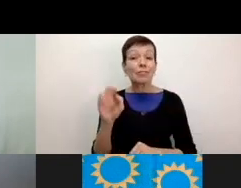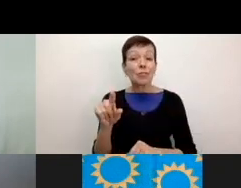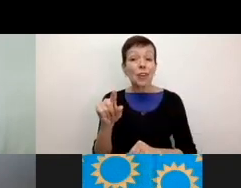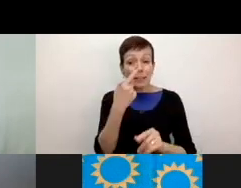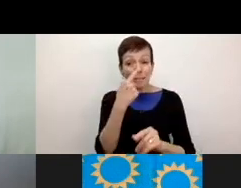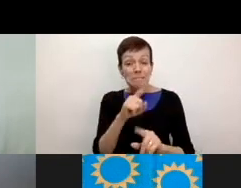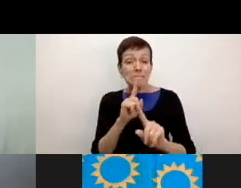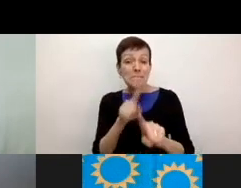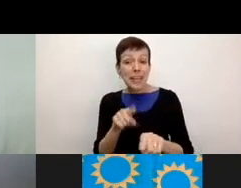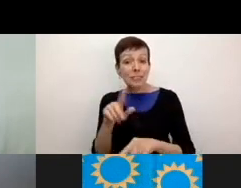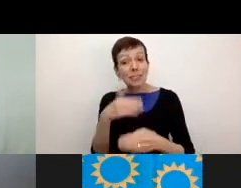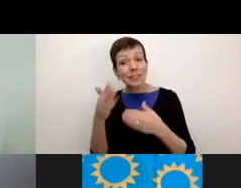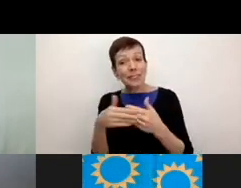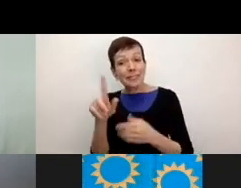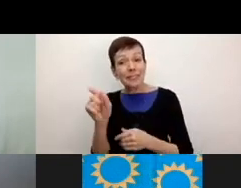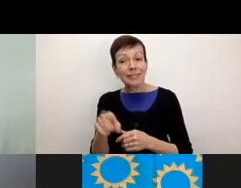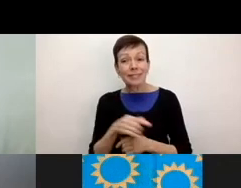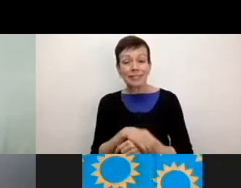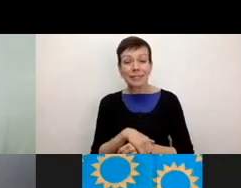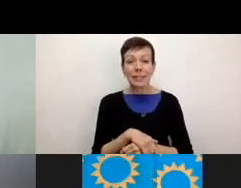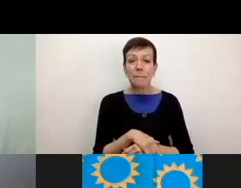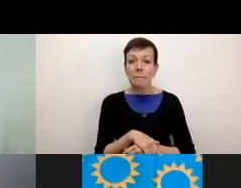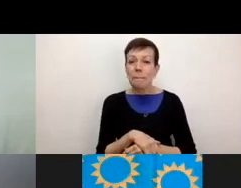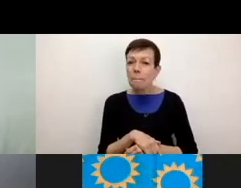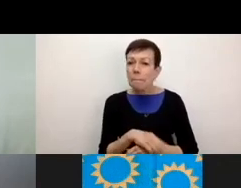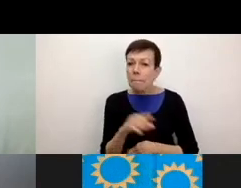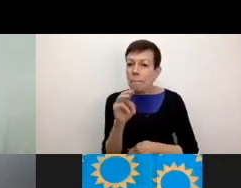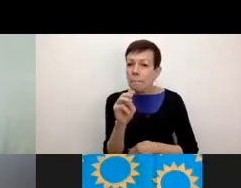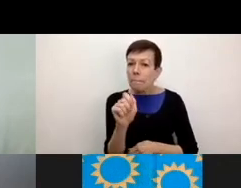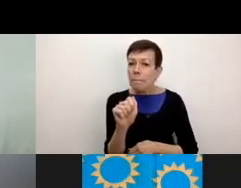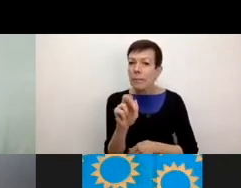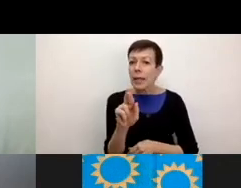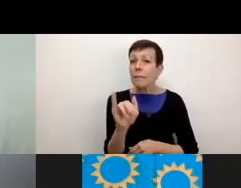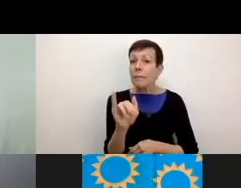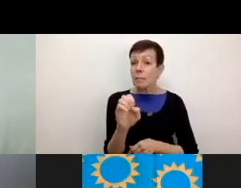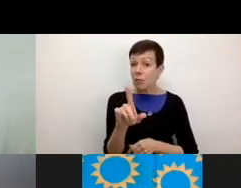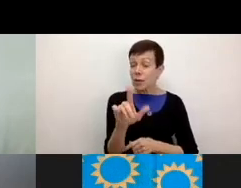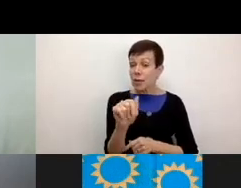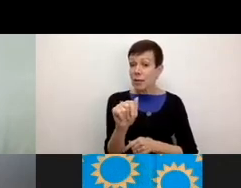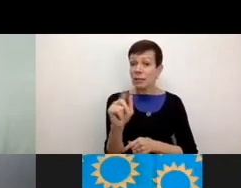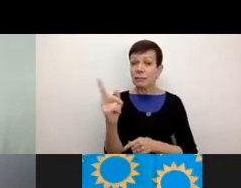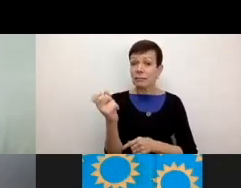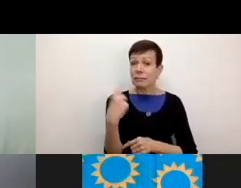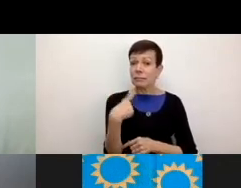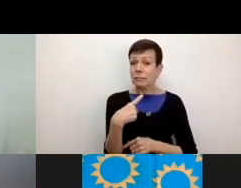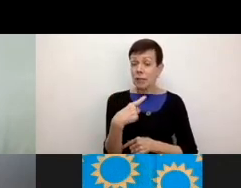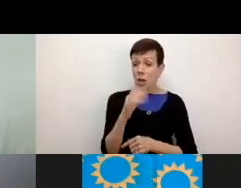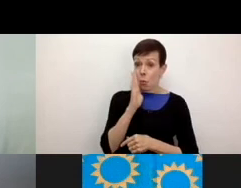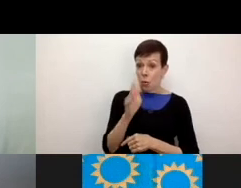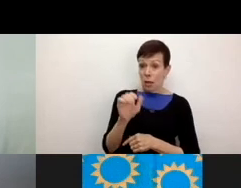question that's come up from Mariela asking about will we do another survey for organizations